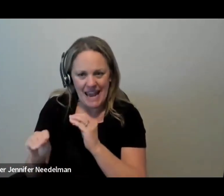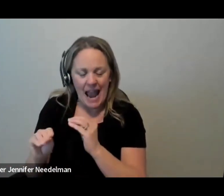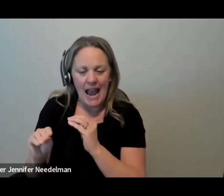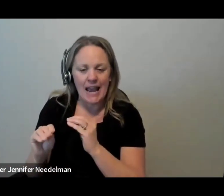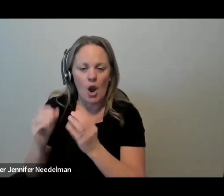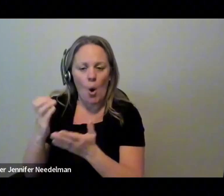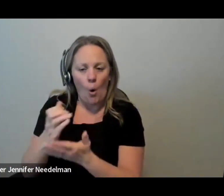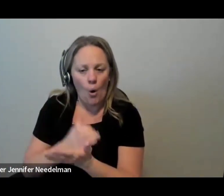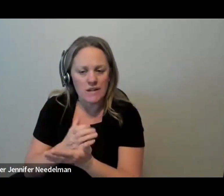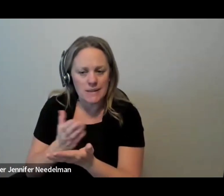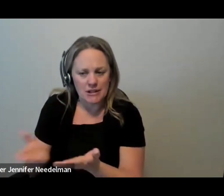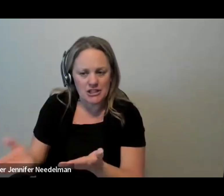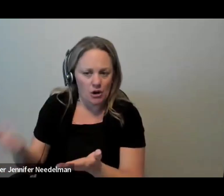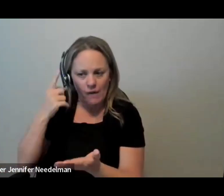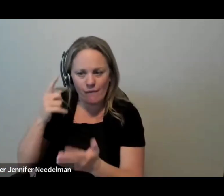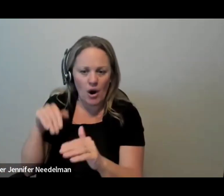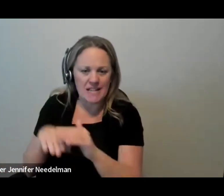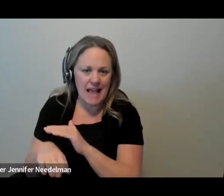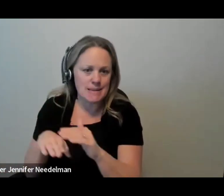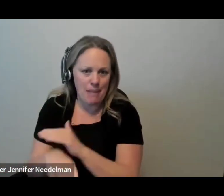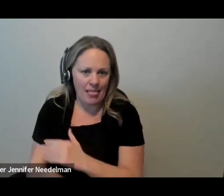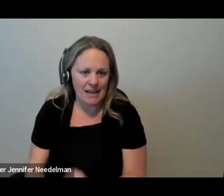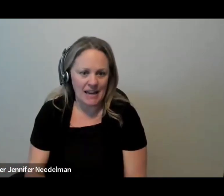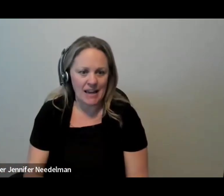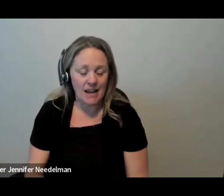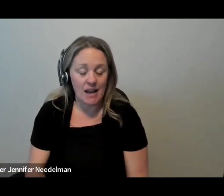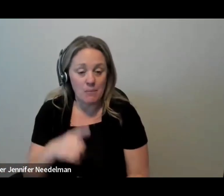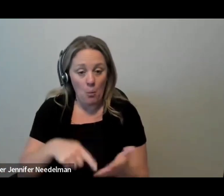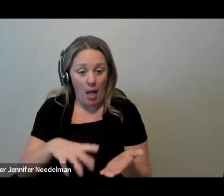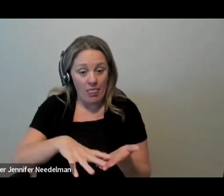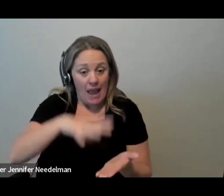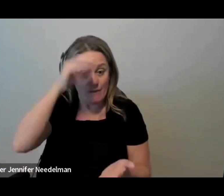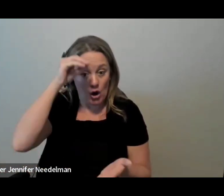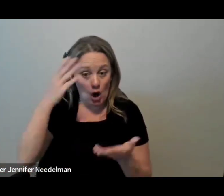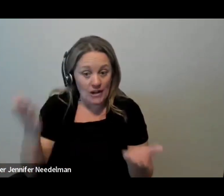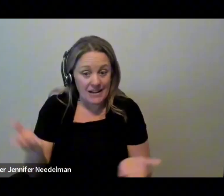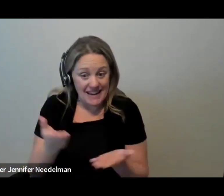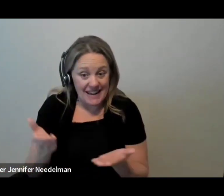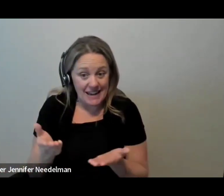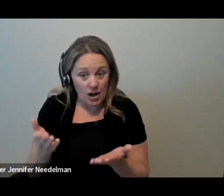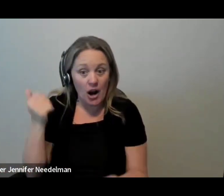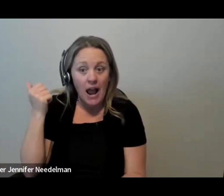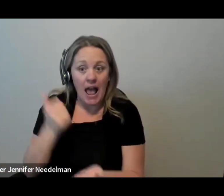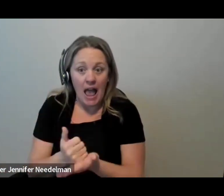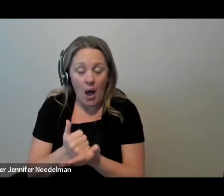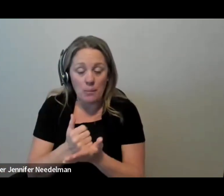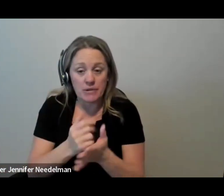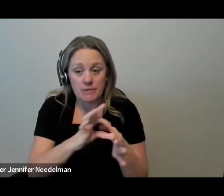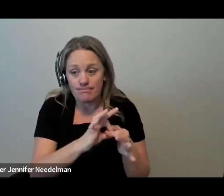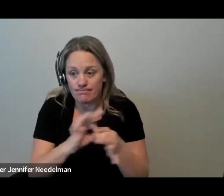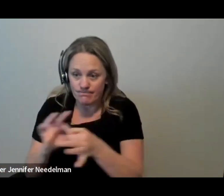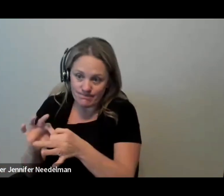but what they learned here maps well to web development, app development, device development, alt text headings,